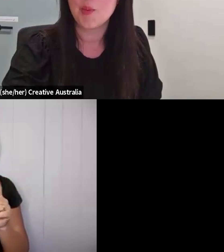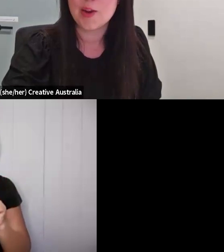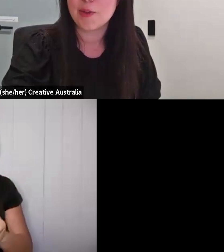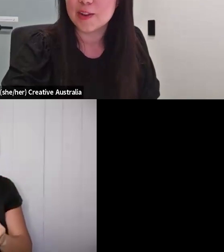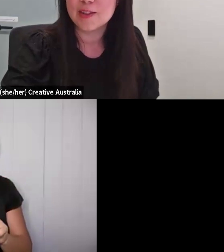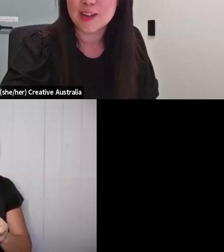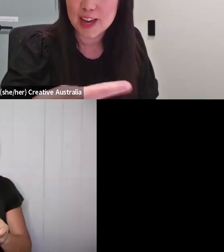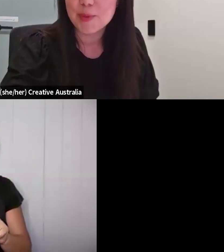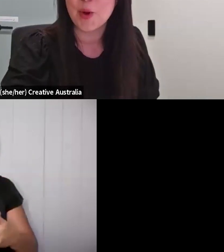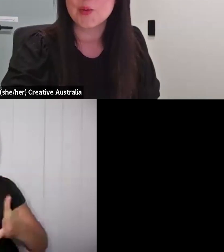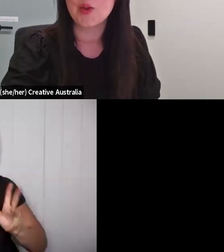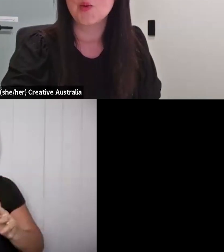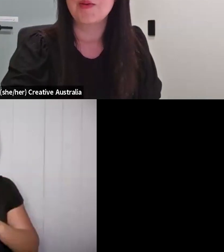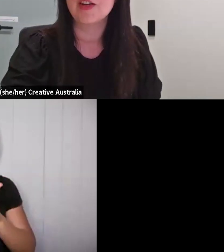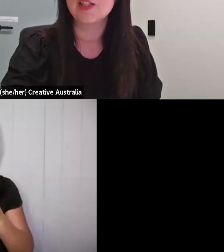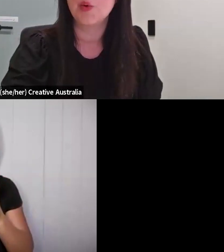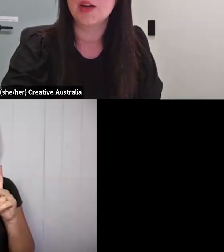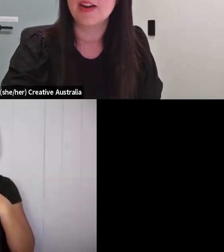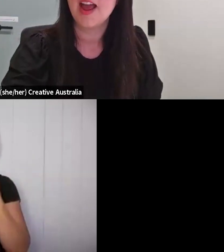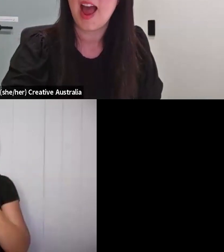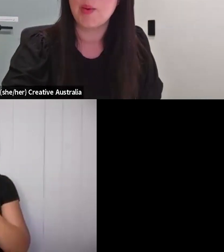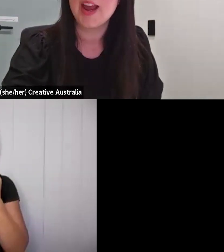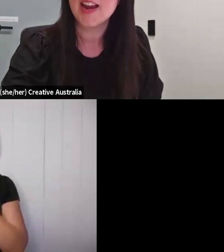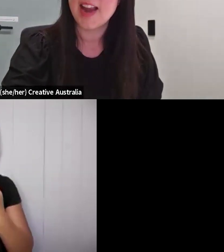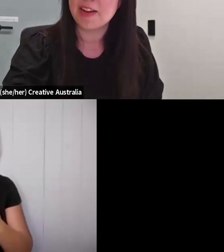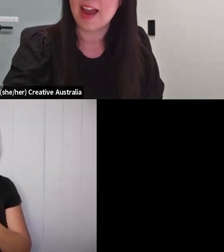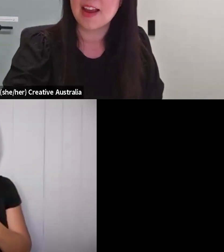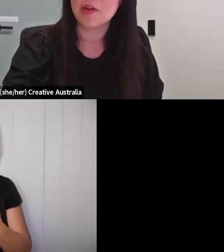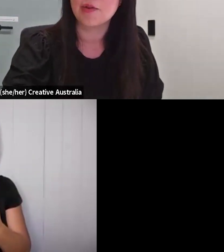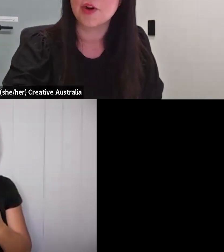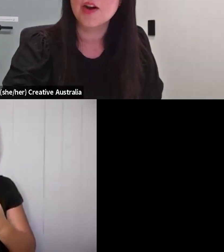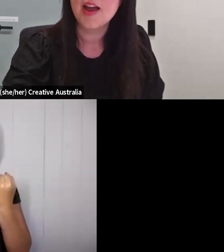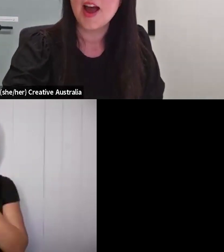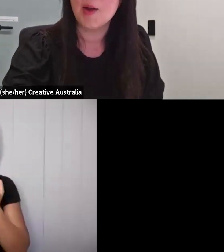and the team that works with you will be very supportive in how we navigate that through